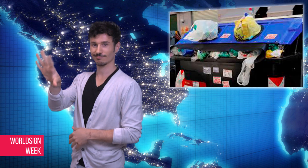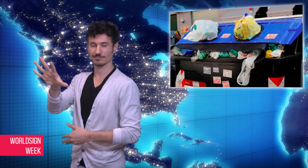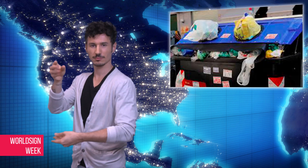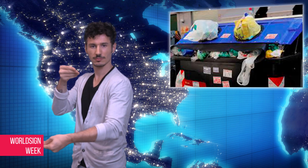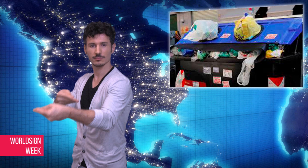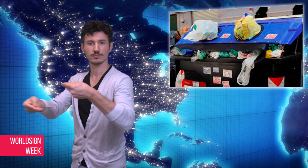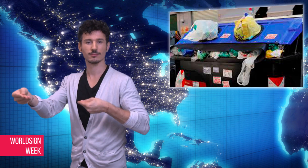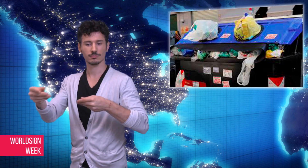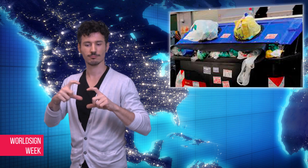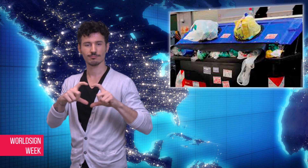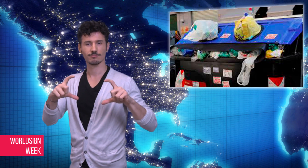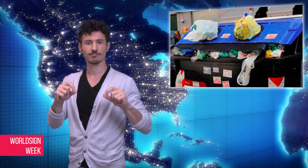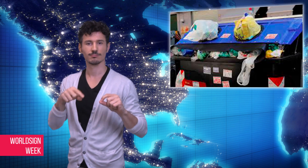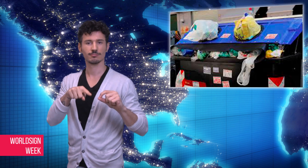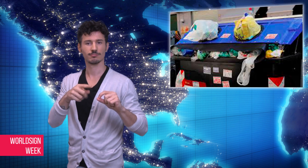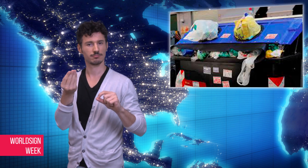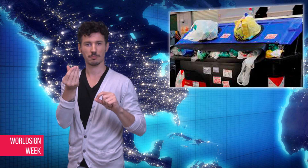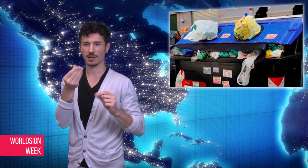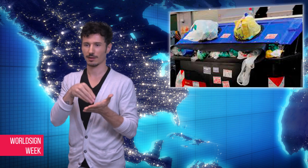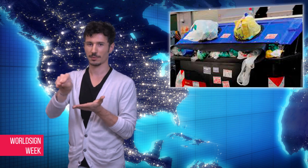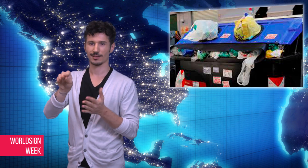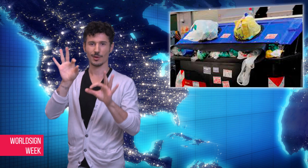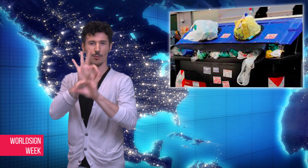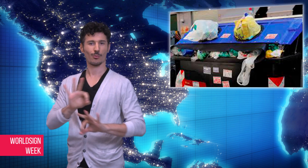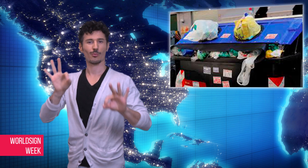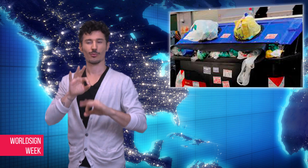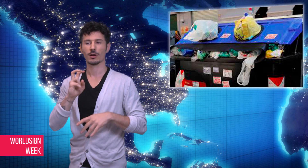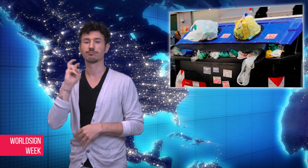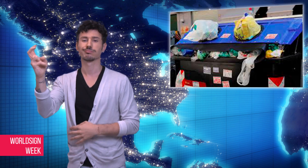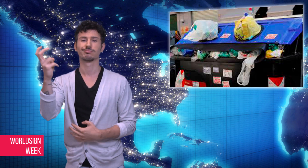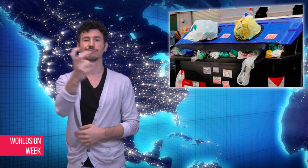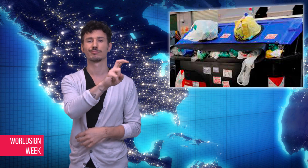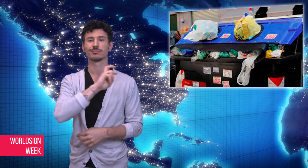valid for 100 minutes of travel.